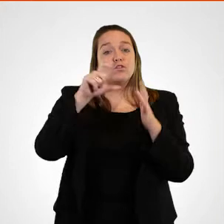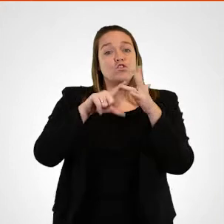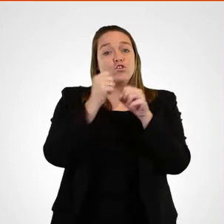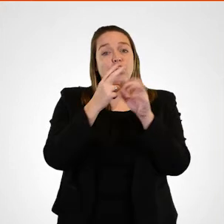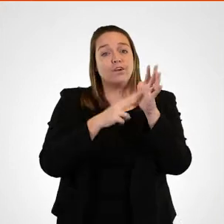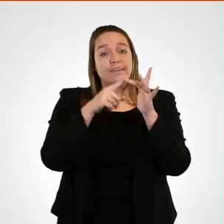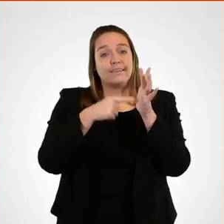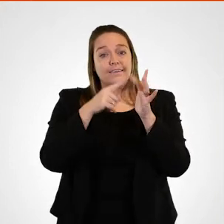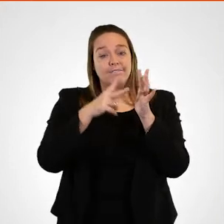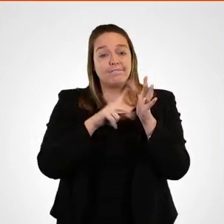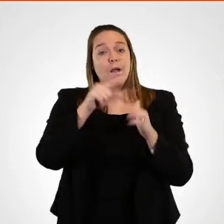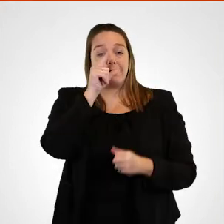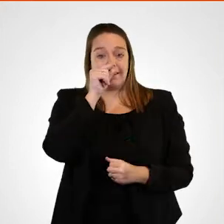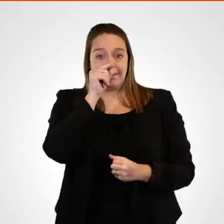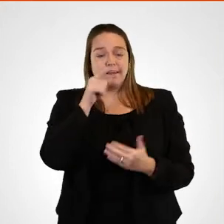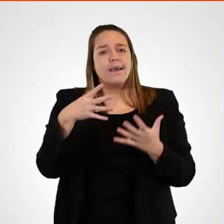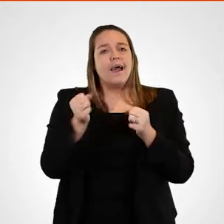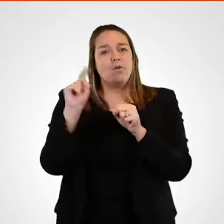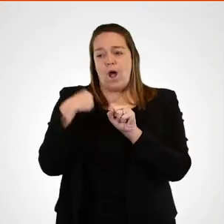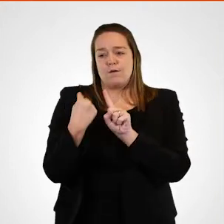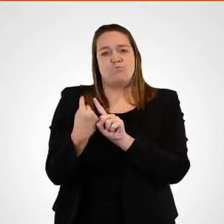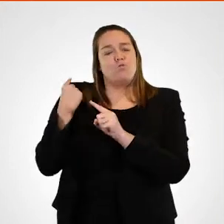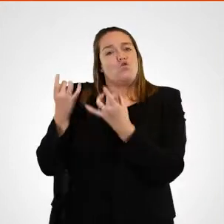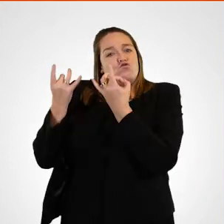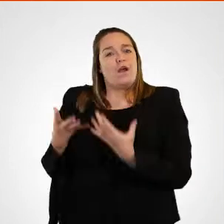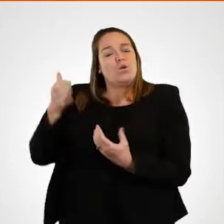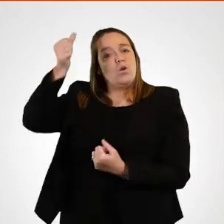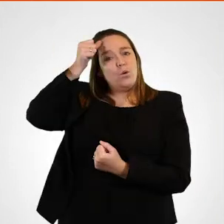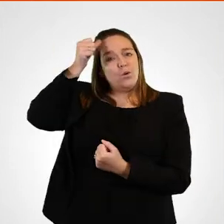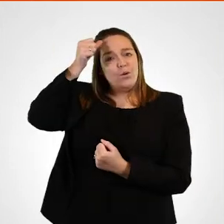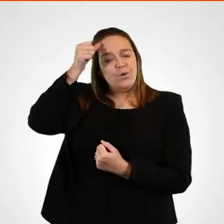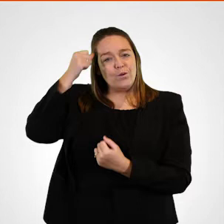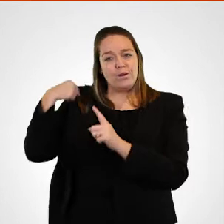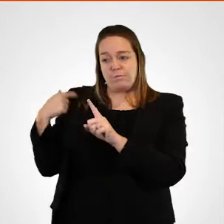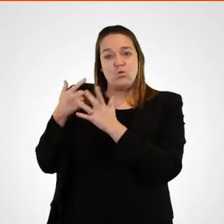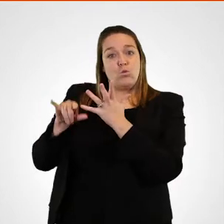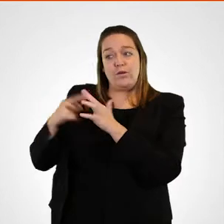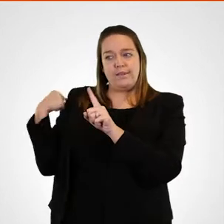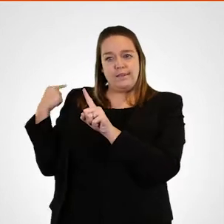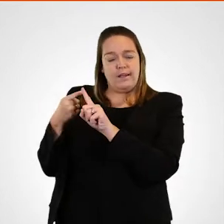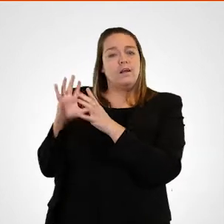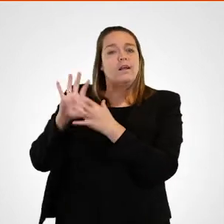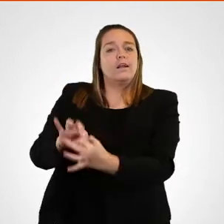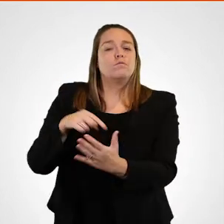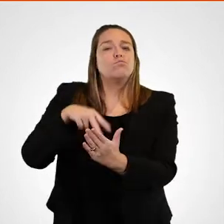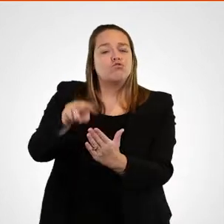Cognitive abilities, as I said, they use prior knowledge. They have a variety of different strategies